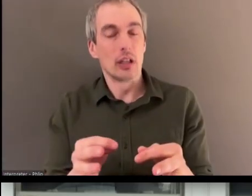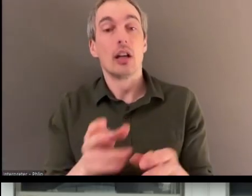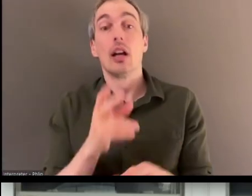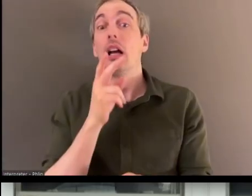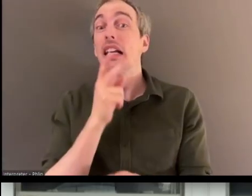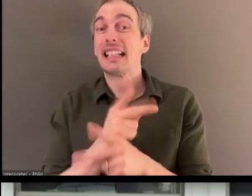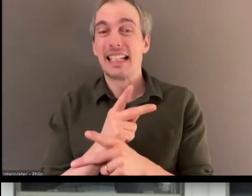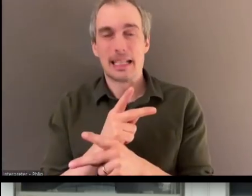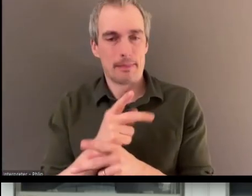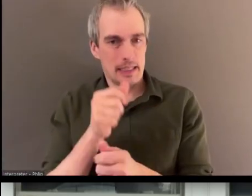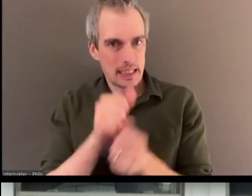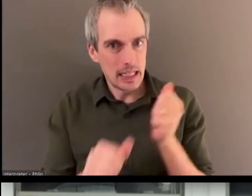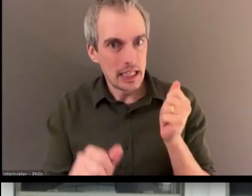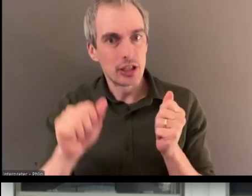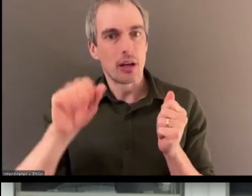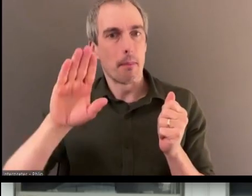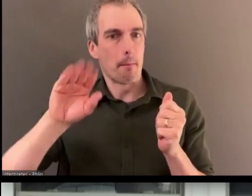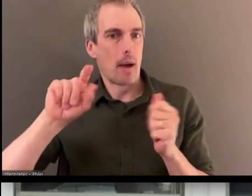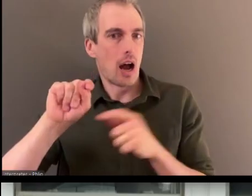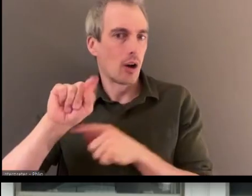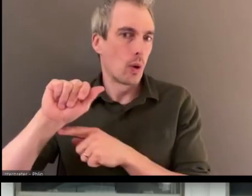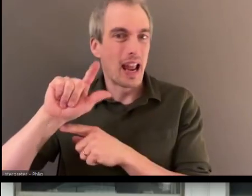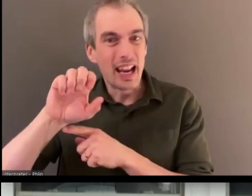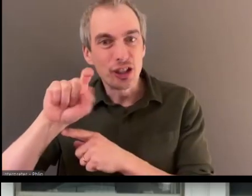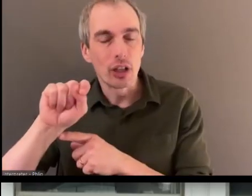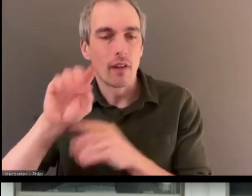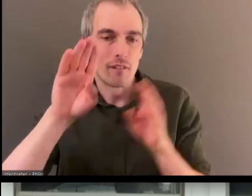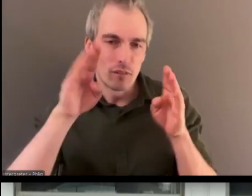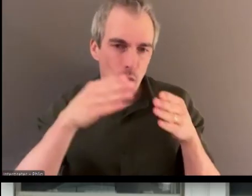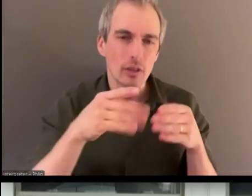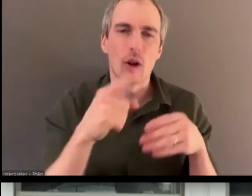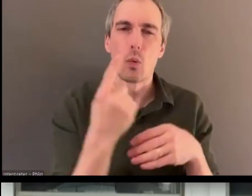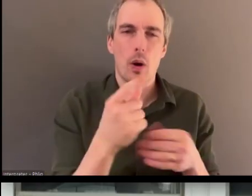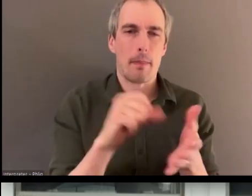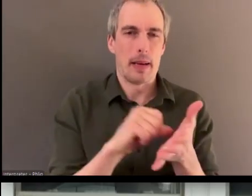And because they have all of the metadata of the things to look out for, all of the things that